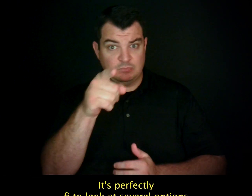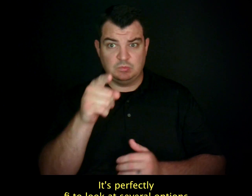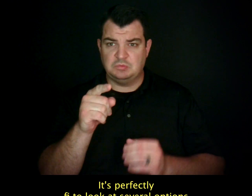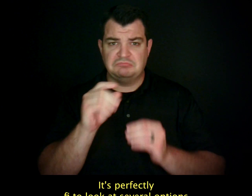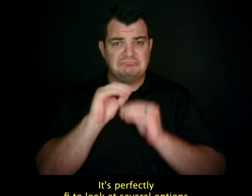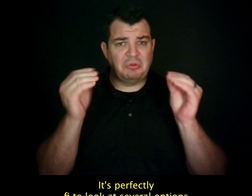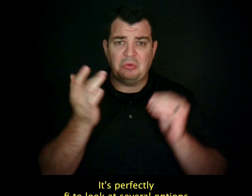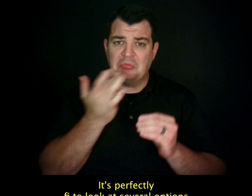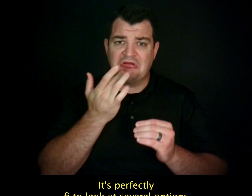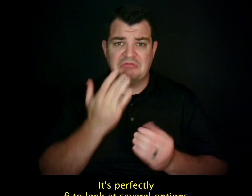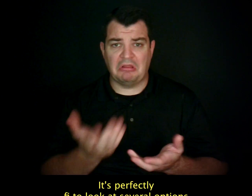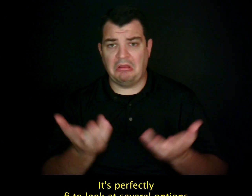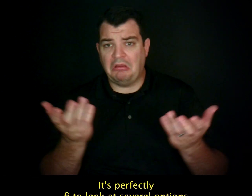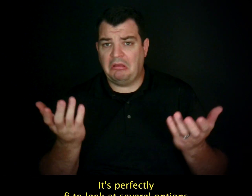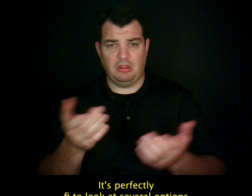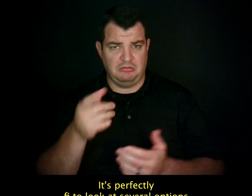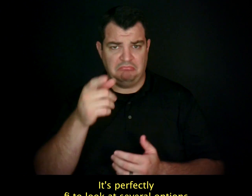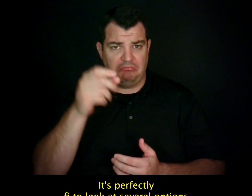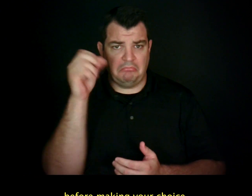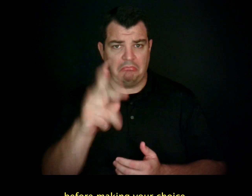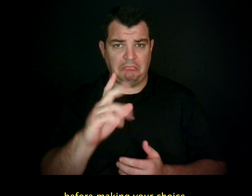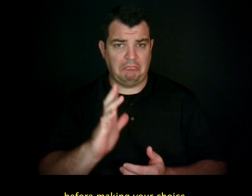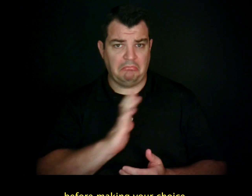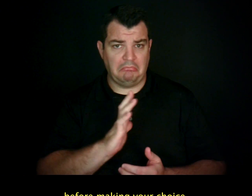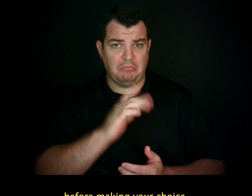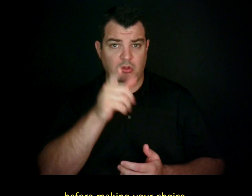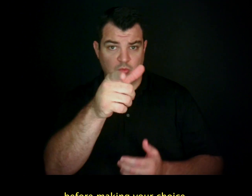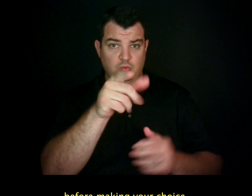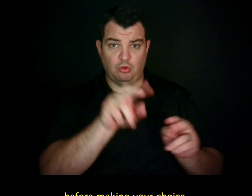It's perfectly fi to look at several options before making your choice.